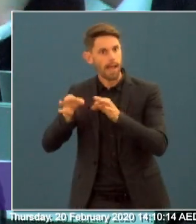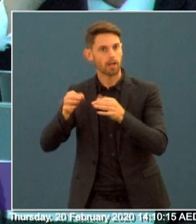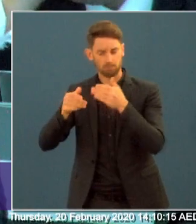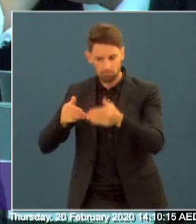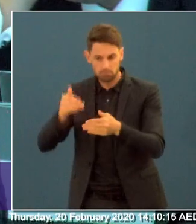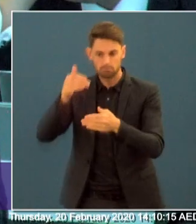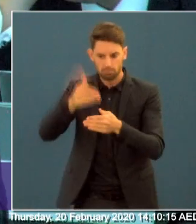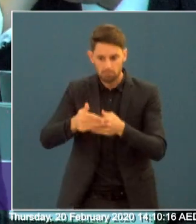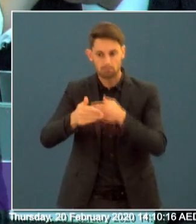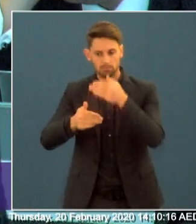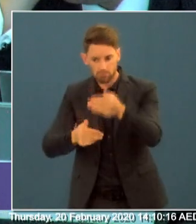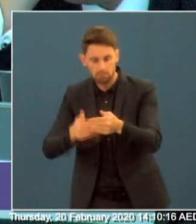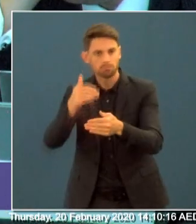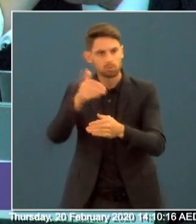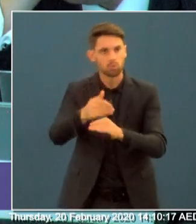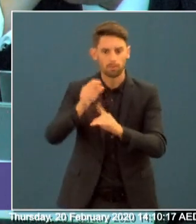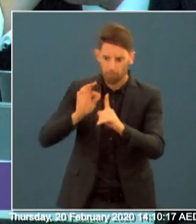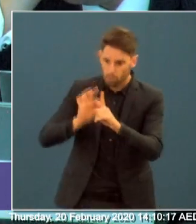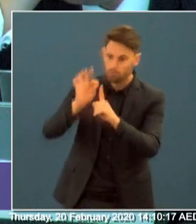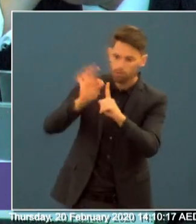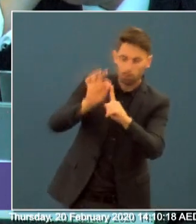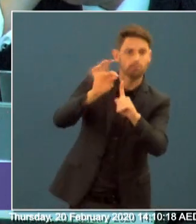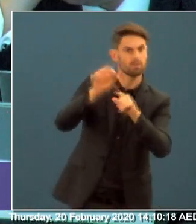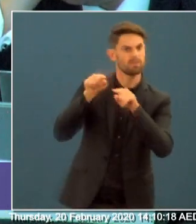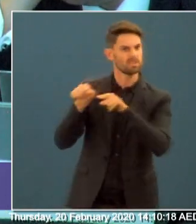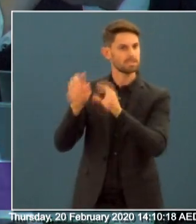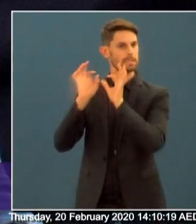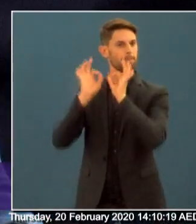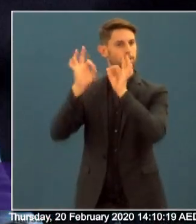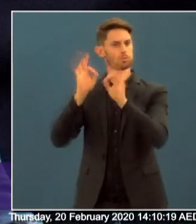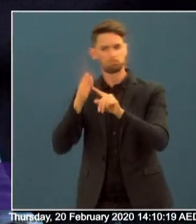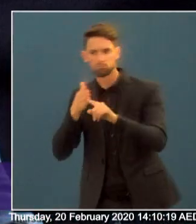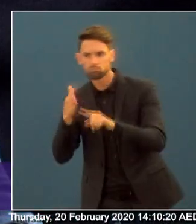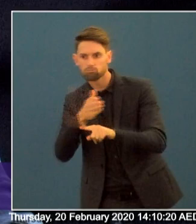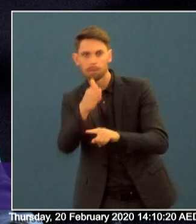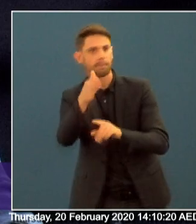recommendations. And just looking at that document — and, Commissioners, this is an important document.